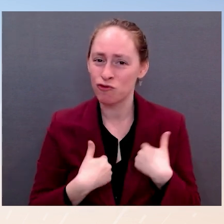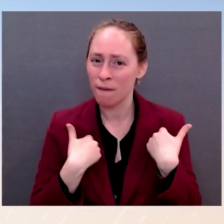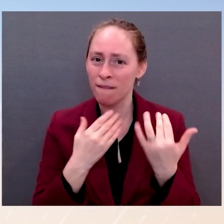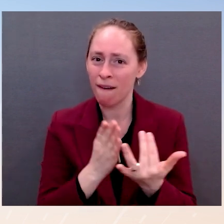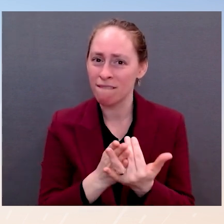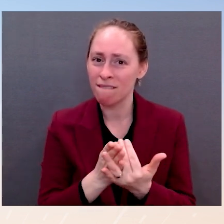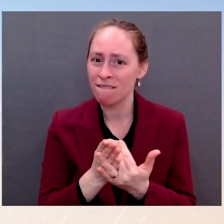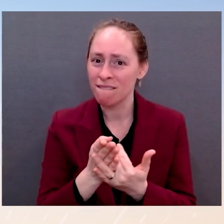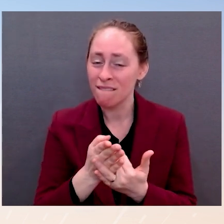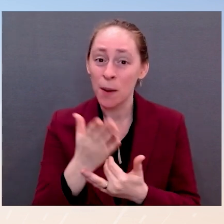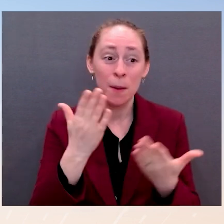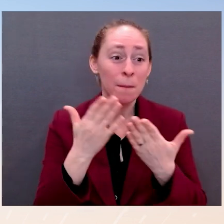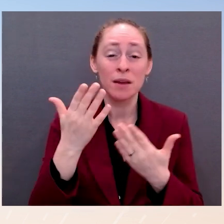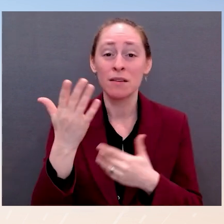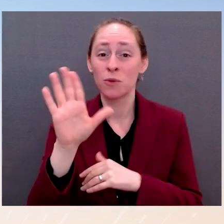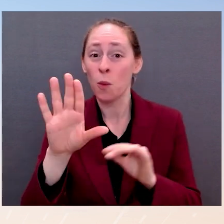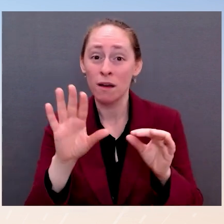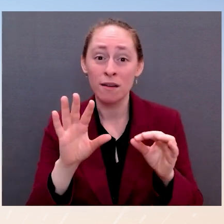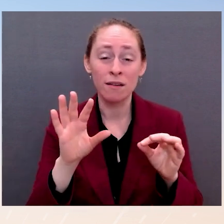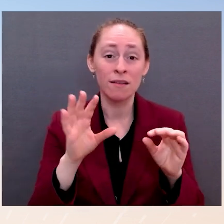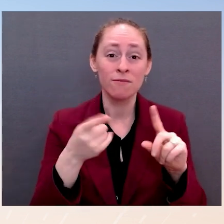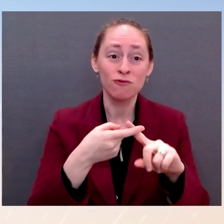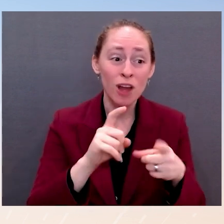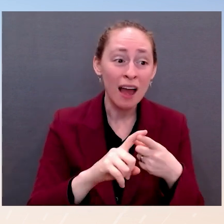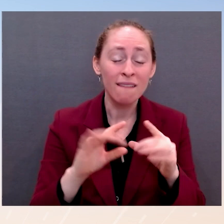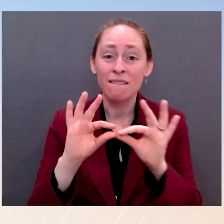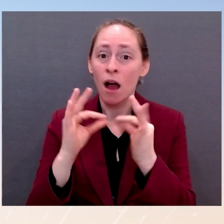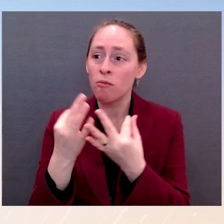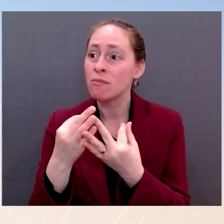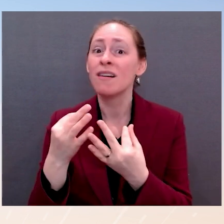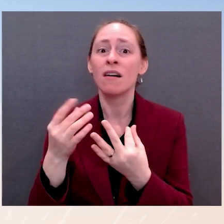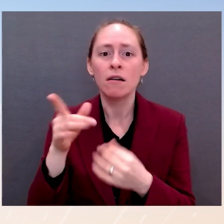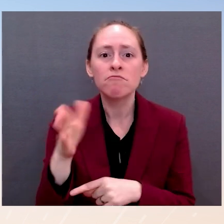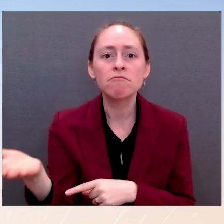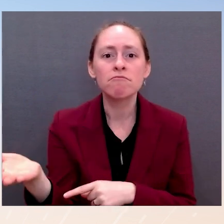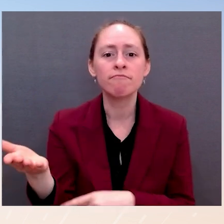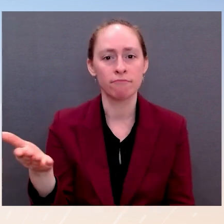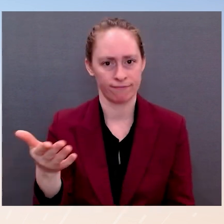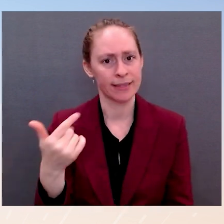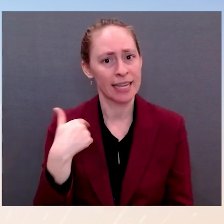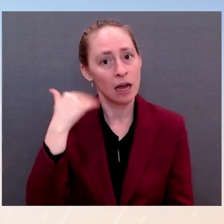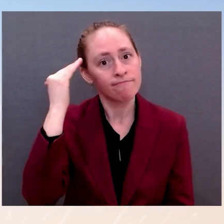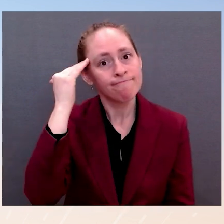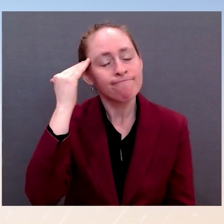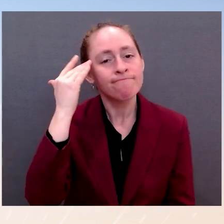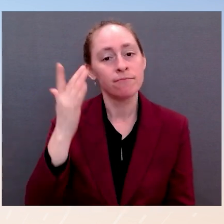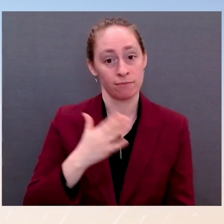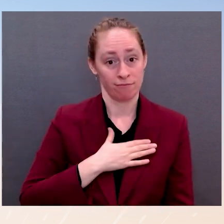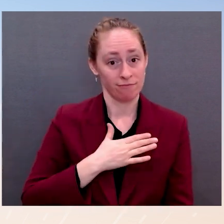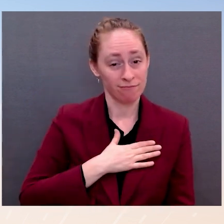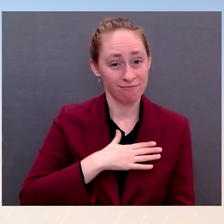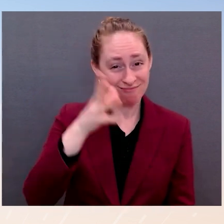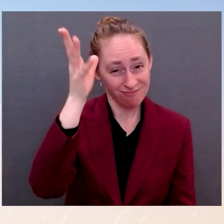or we've lost someone way too soon to cancer. I personally lost my grandfather and my oldest brother to cancer.